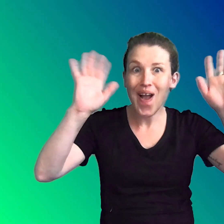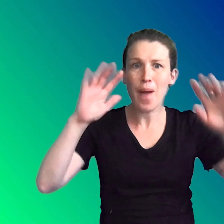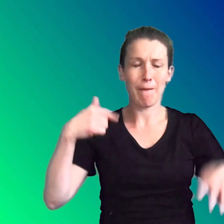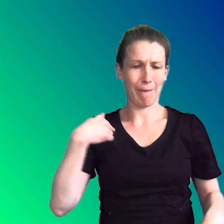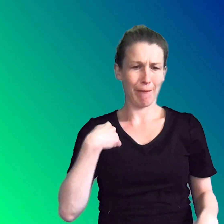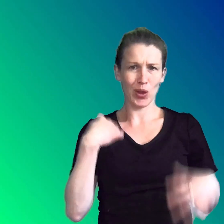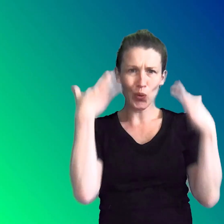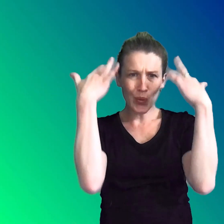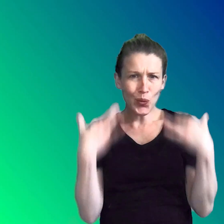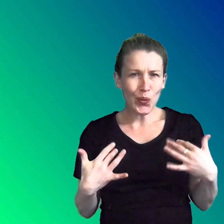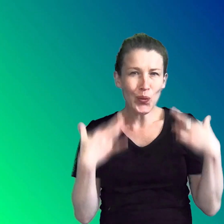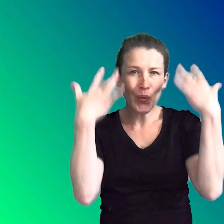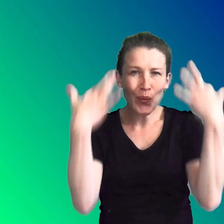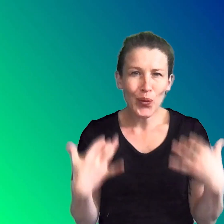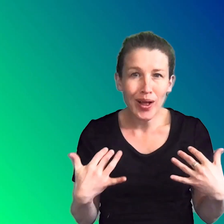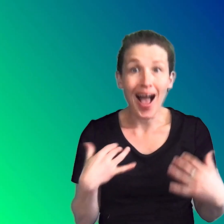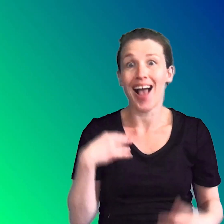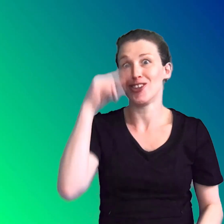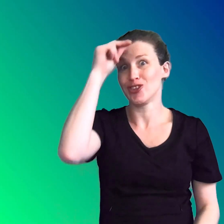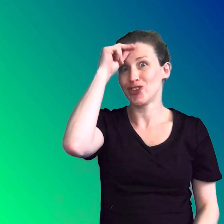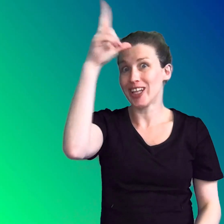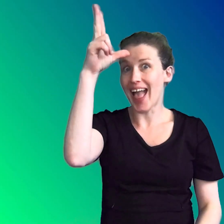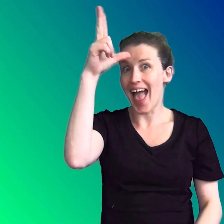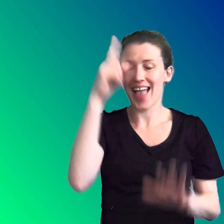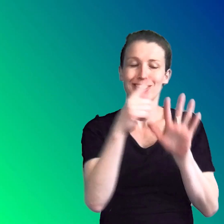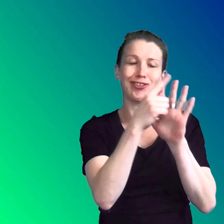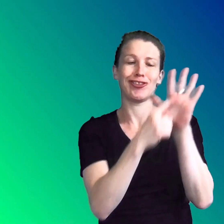Hello! My name is Jenna.